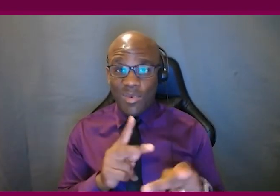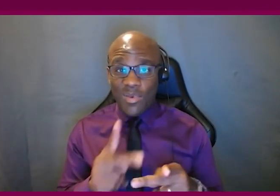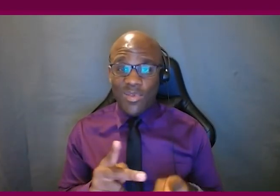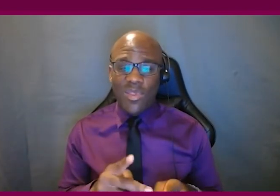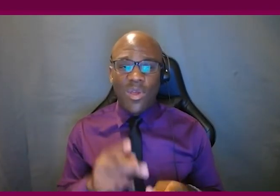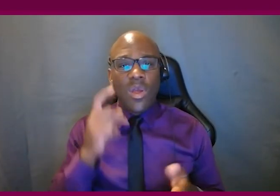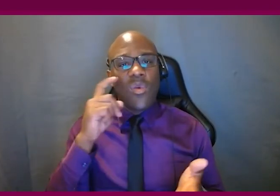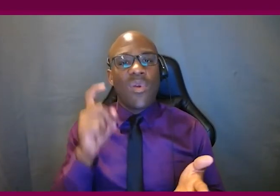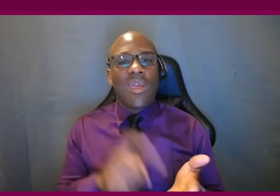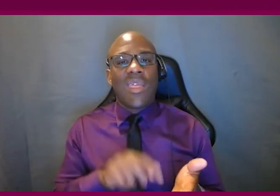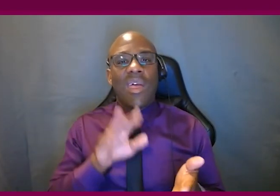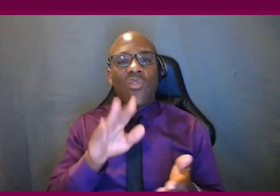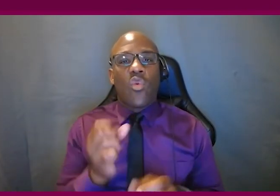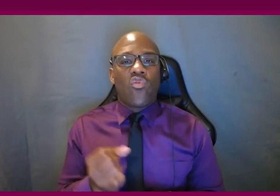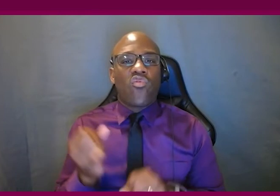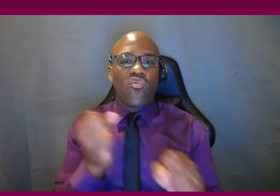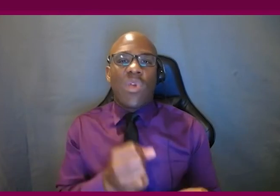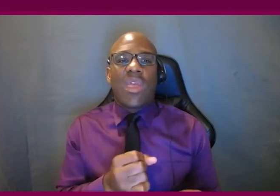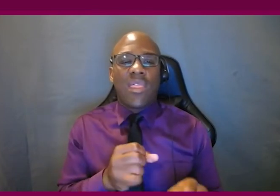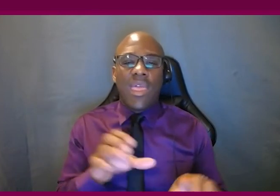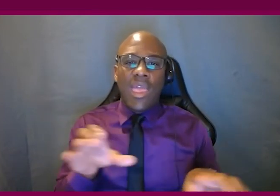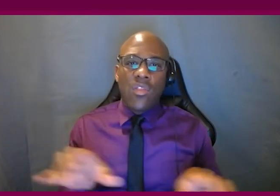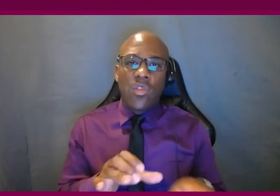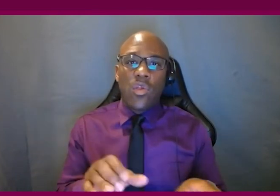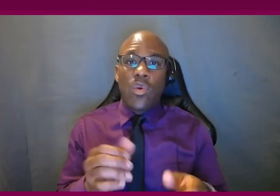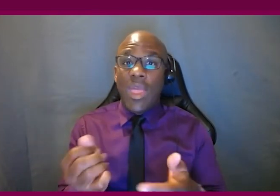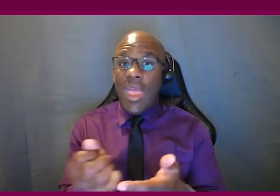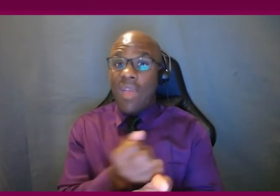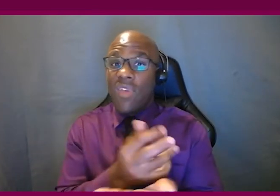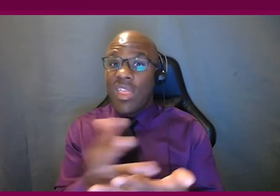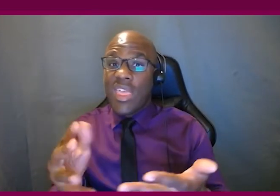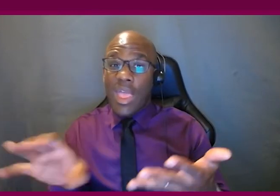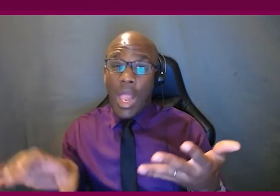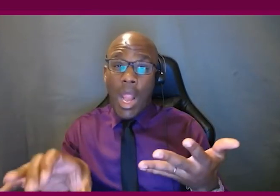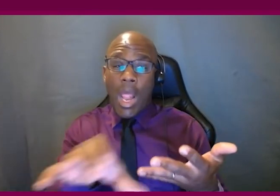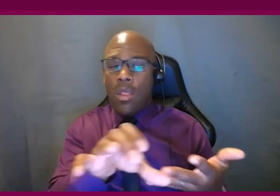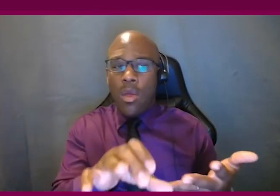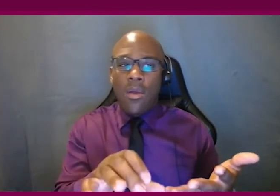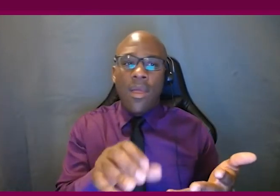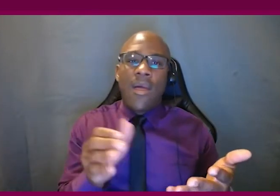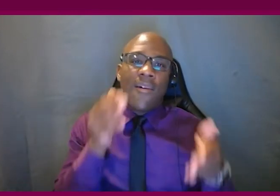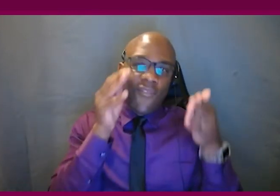And of course with art, find a way to tell your story even if that's just to yourself.